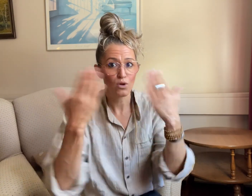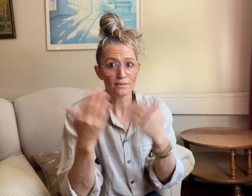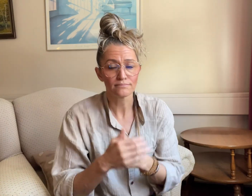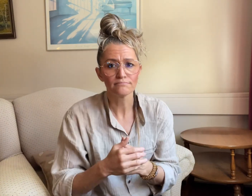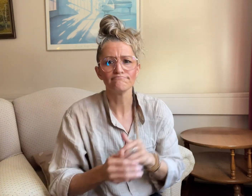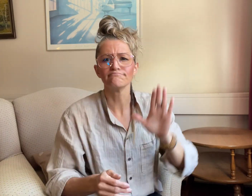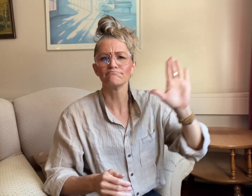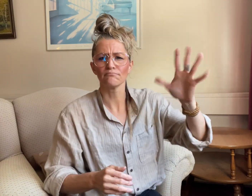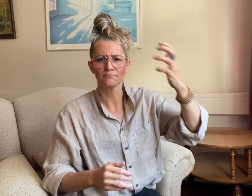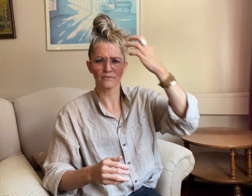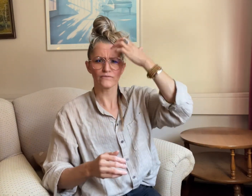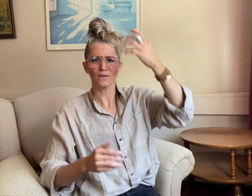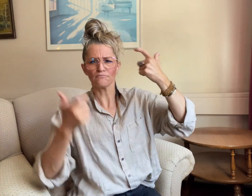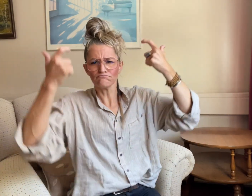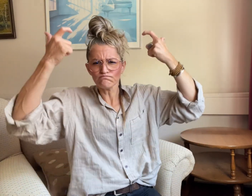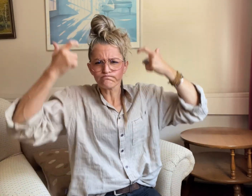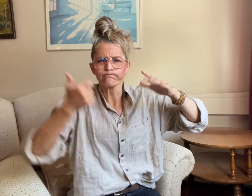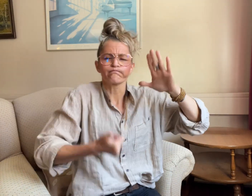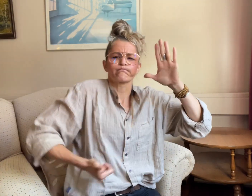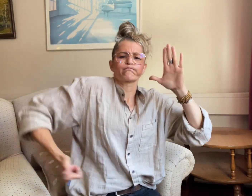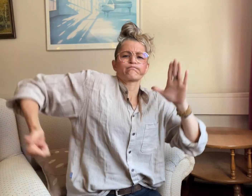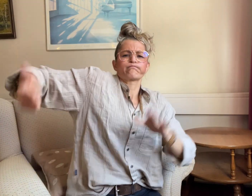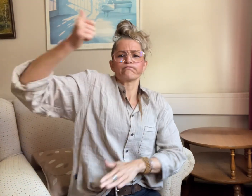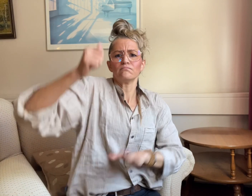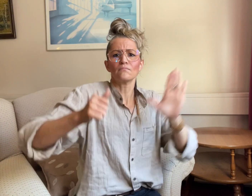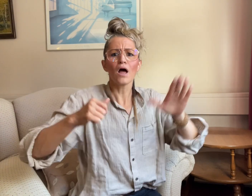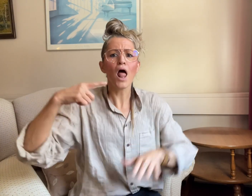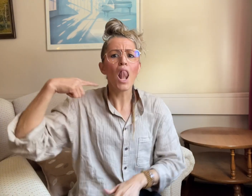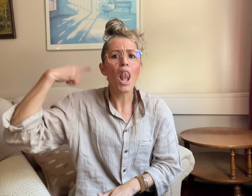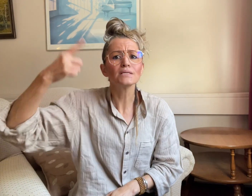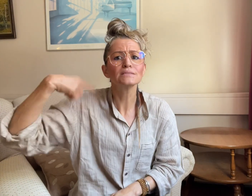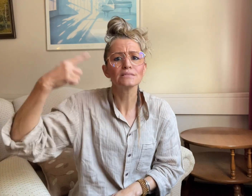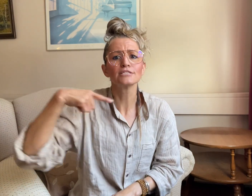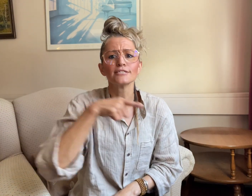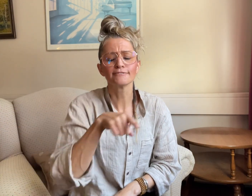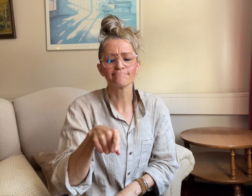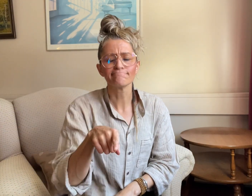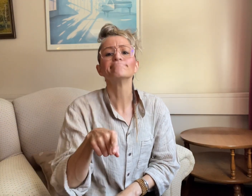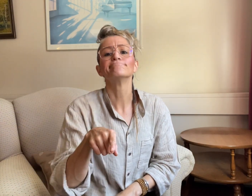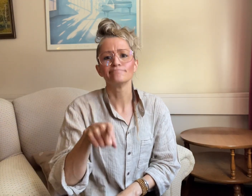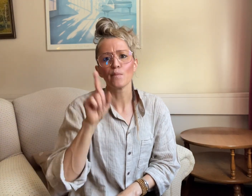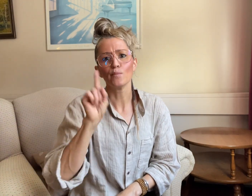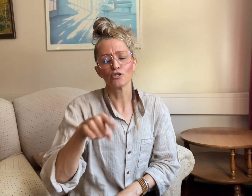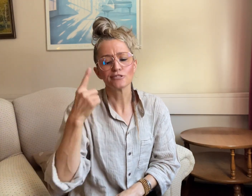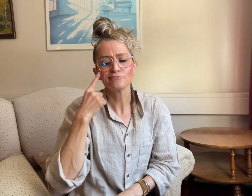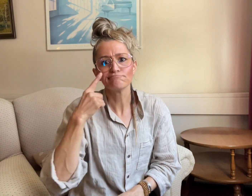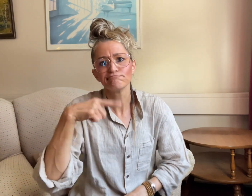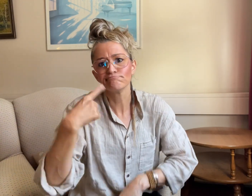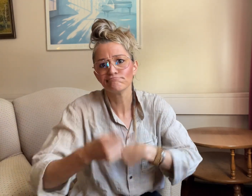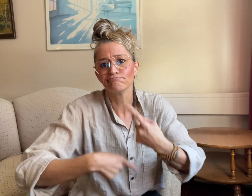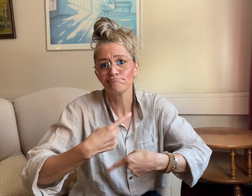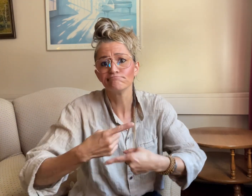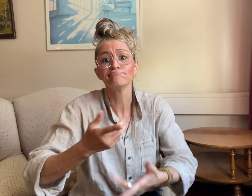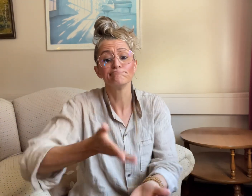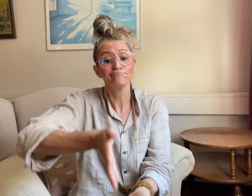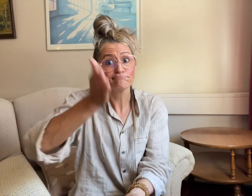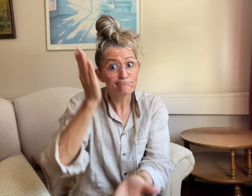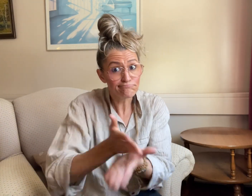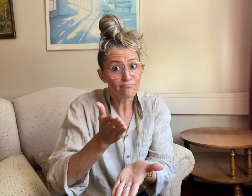The Royal Courts of Justice in London will decide whether